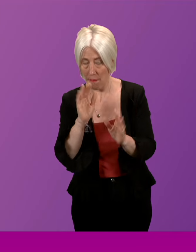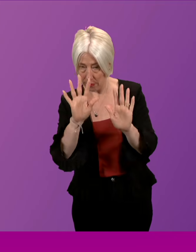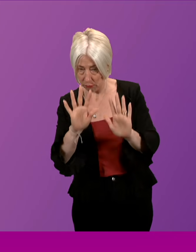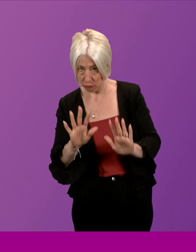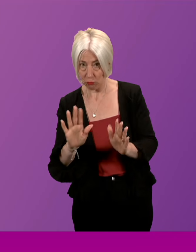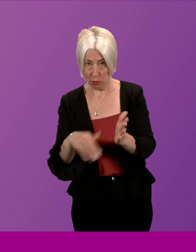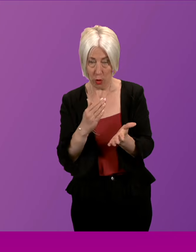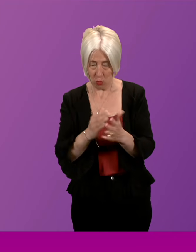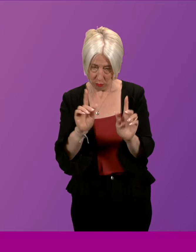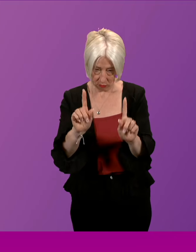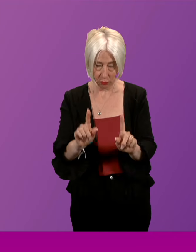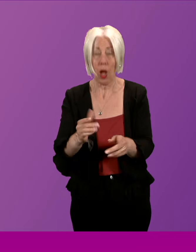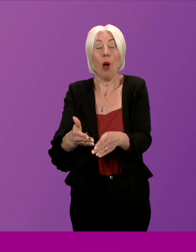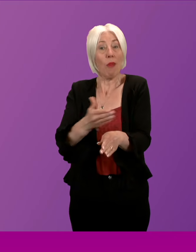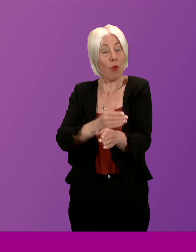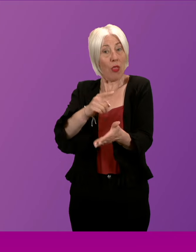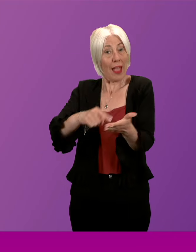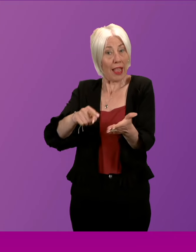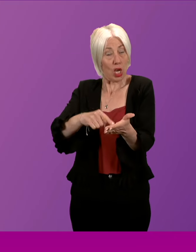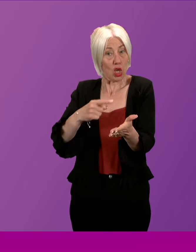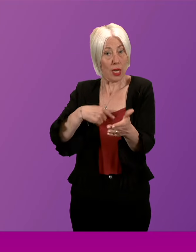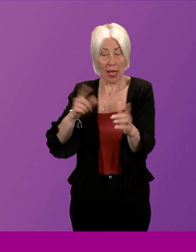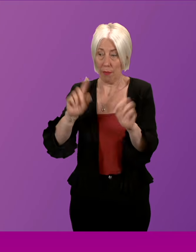Prior to the election, along with the then Cabinet